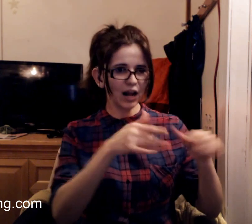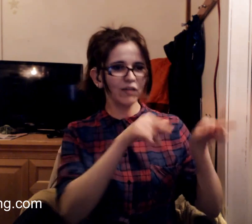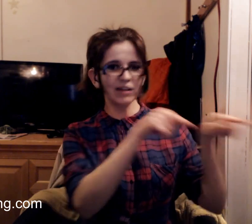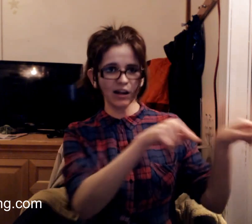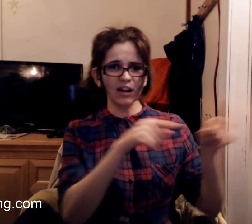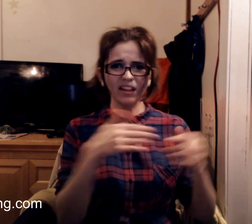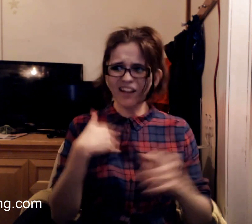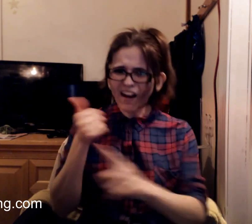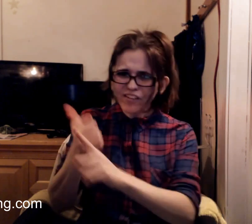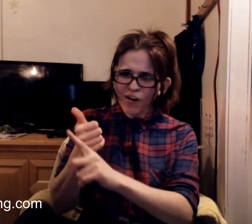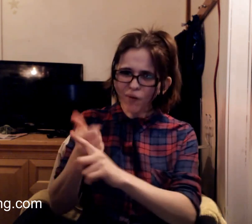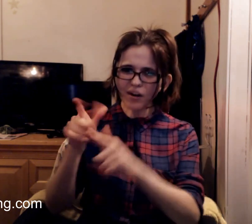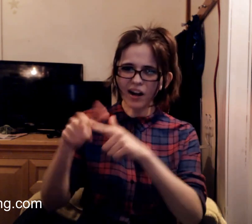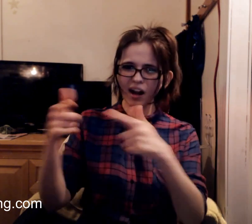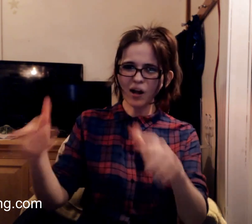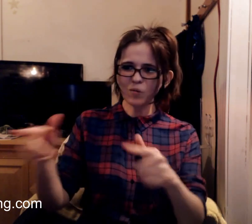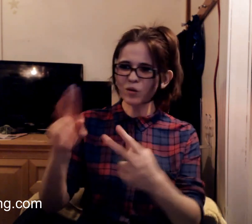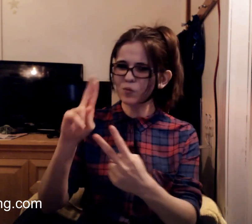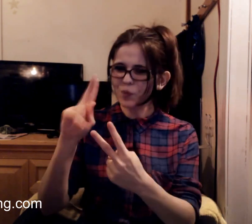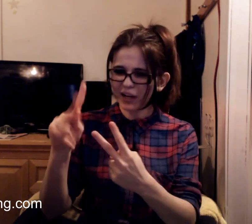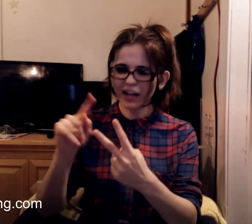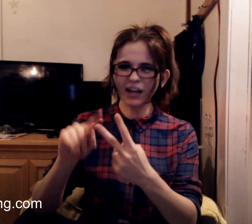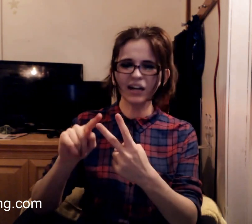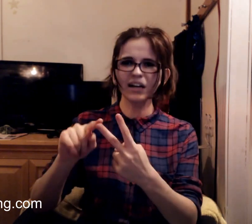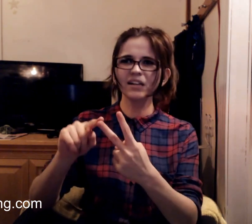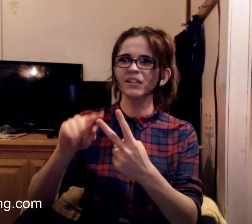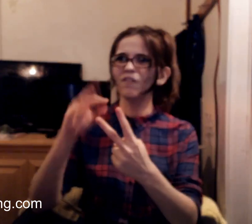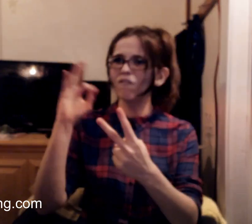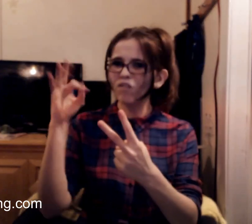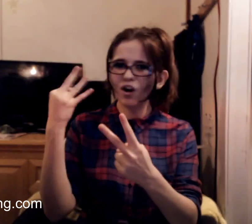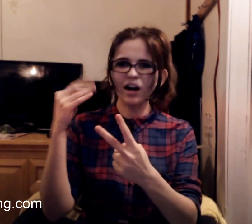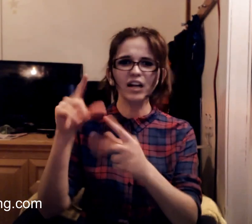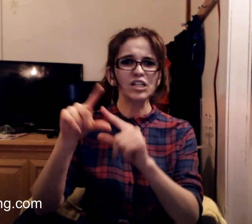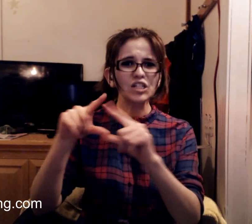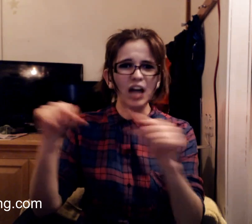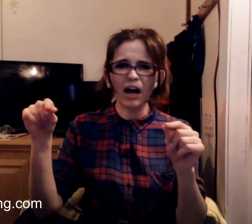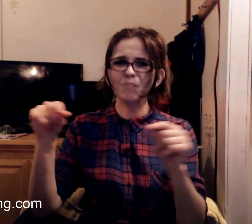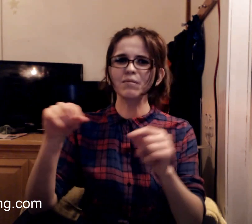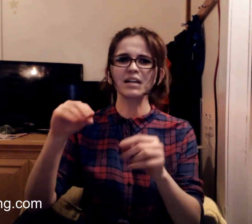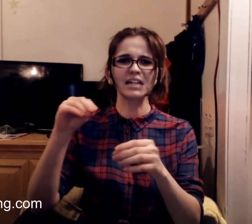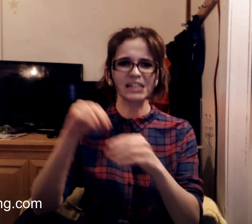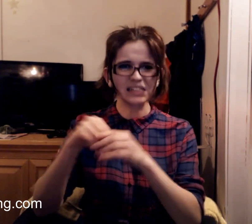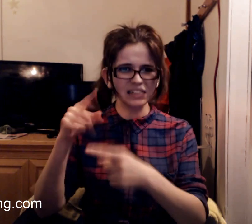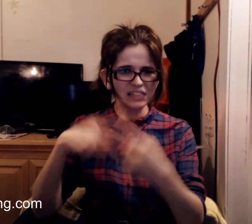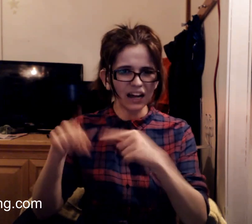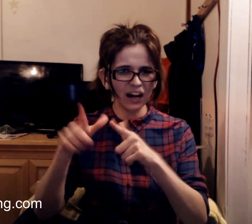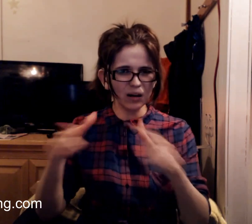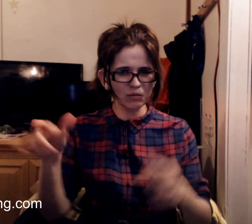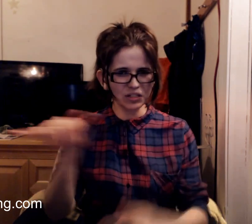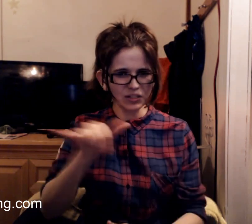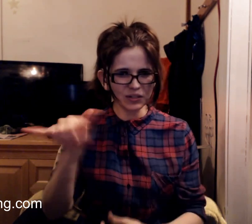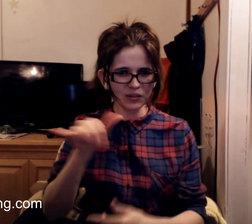and they have their own sign languages like British Sign Language, French Sign Language, Japanese Sign Language etc...